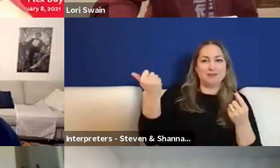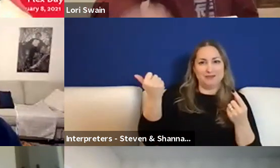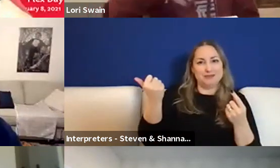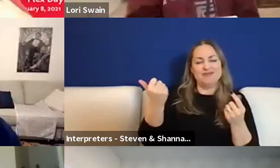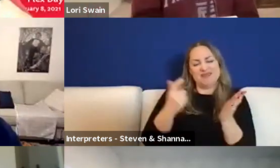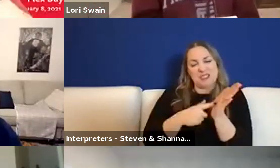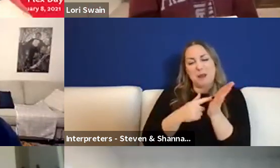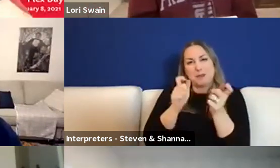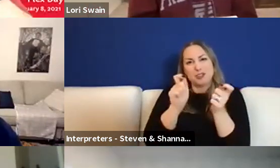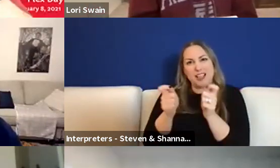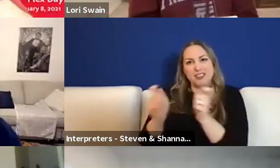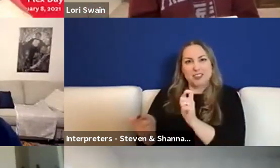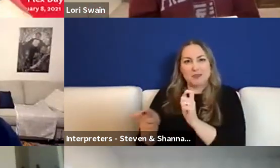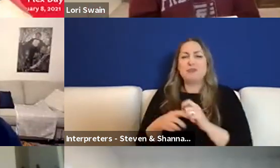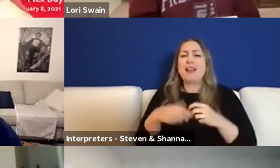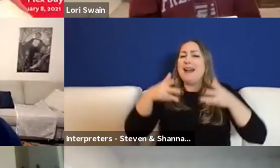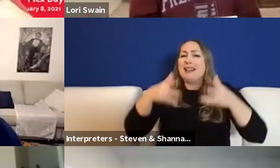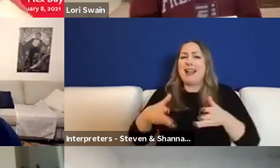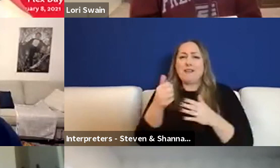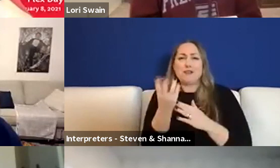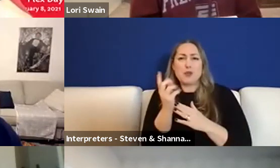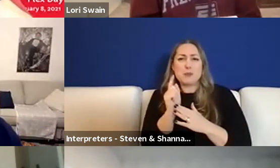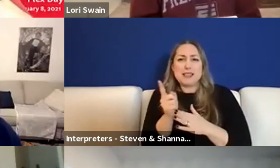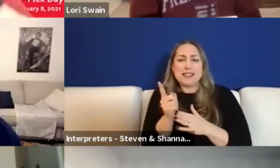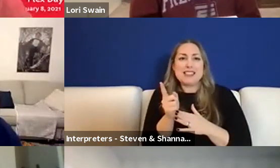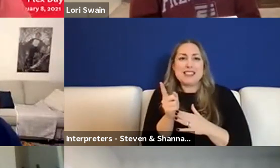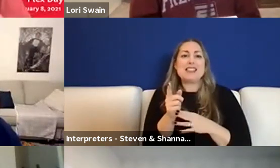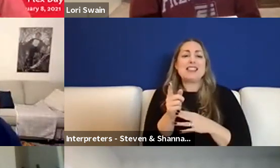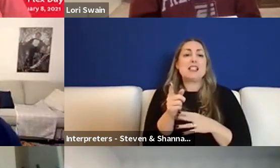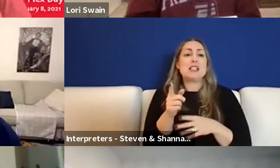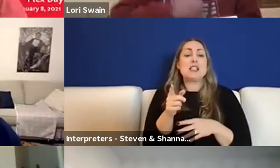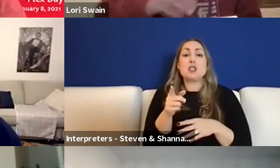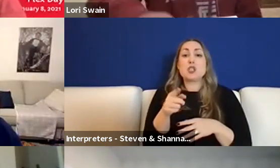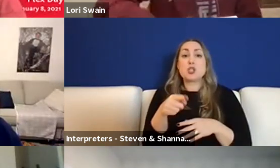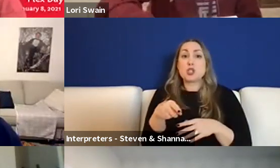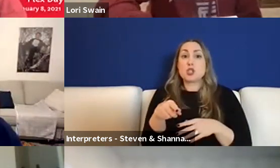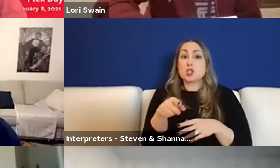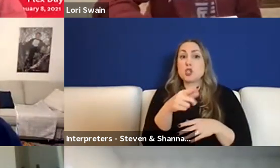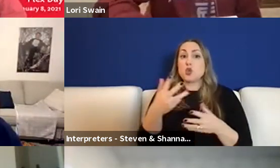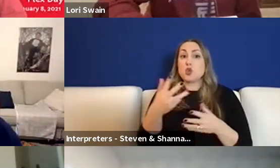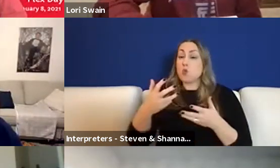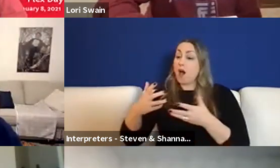We have just a few more minutes left, I would love it. If If any of you want to drop in the chat, something that you're doing in your